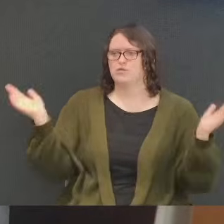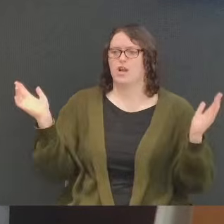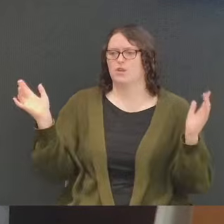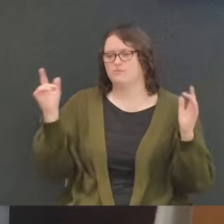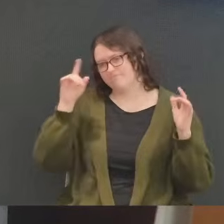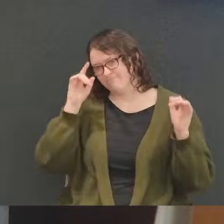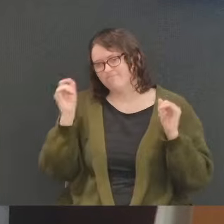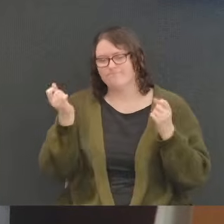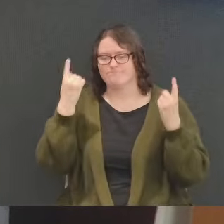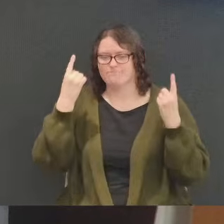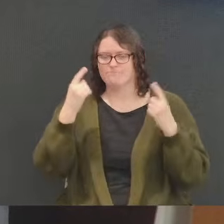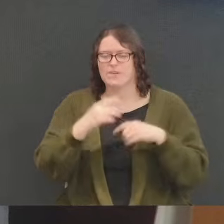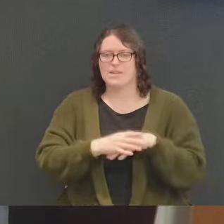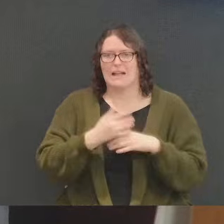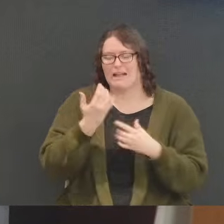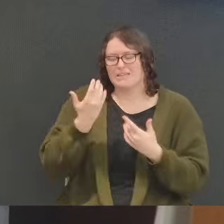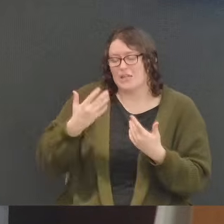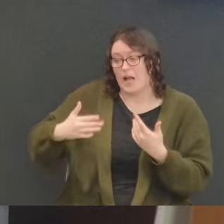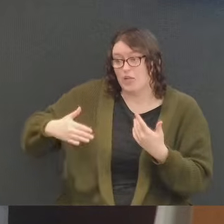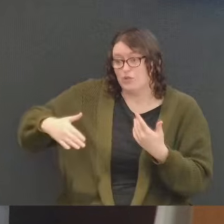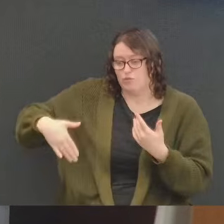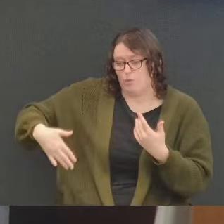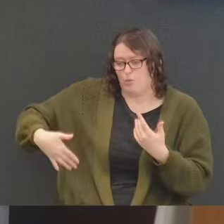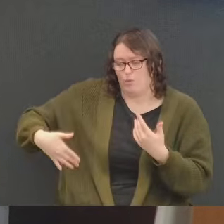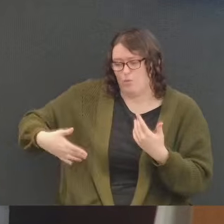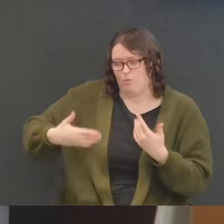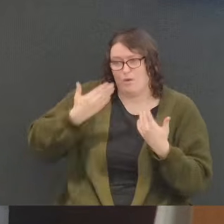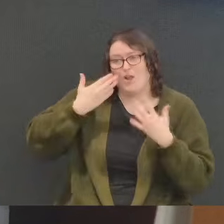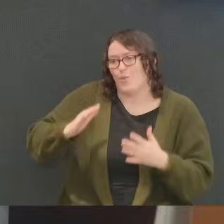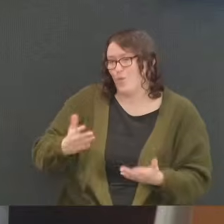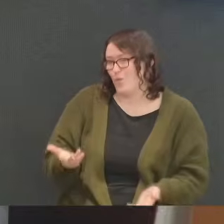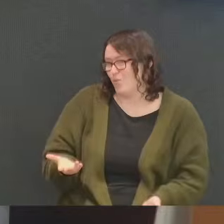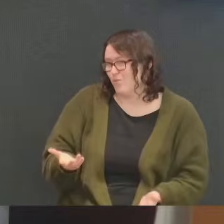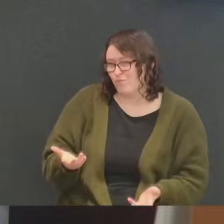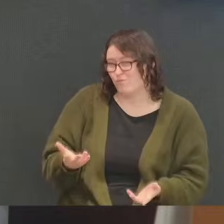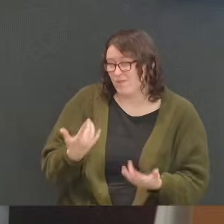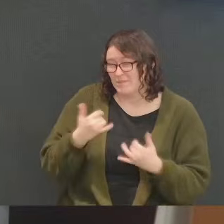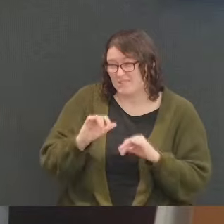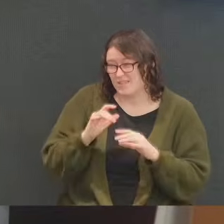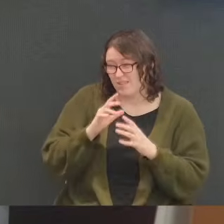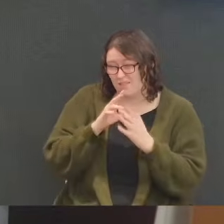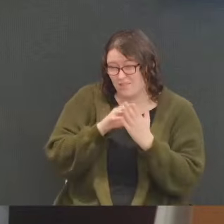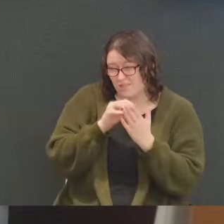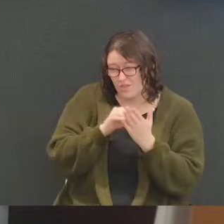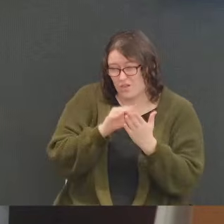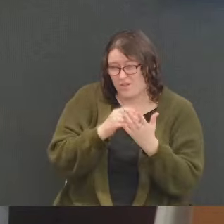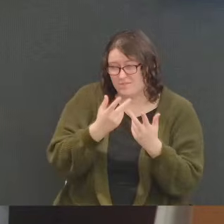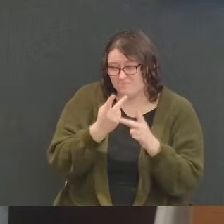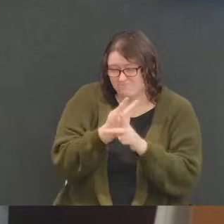I would Commissioner. I just don't have a a complete grasp on what the initiative what is